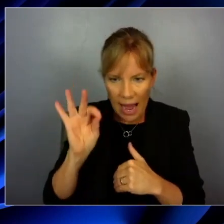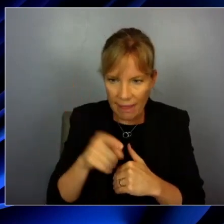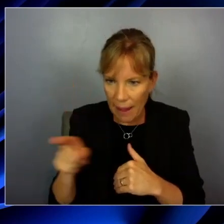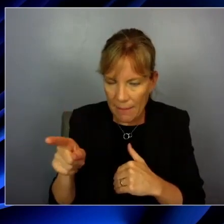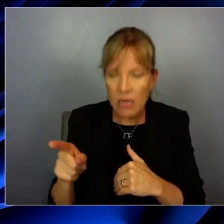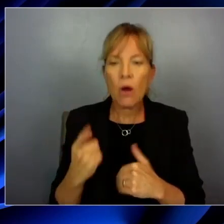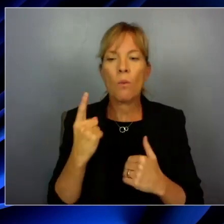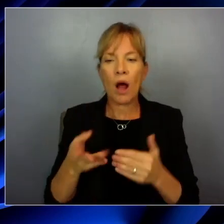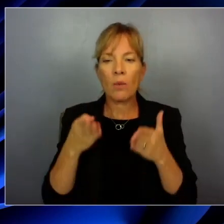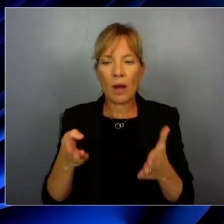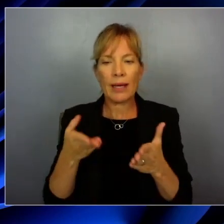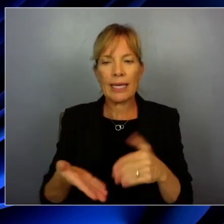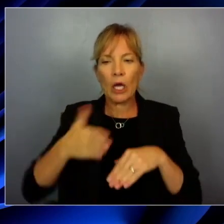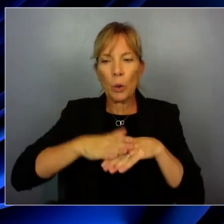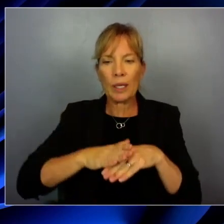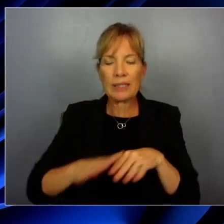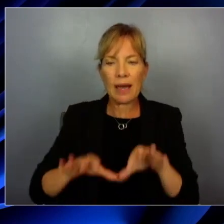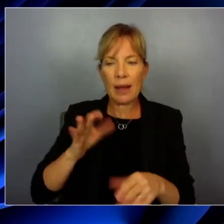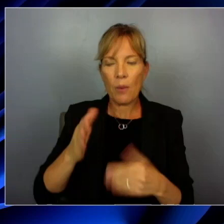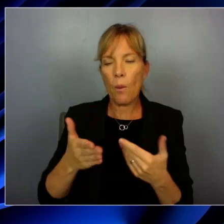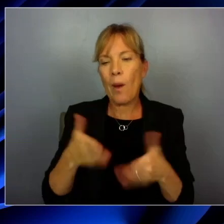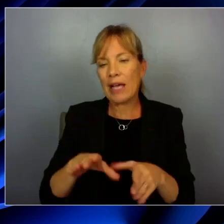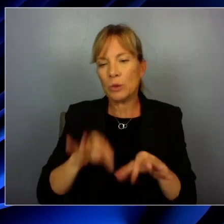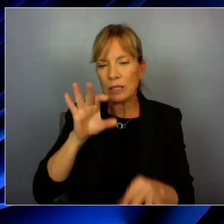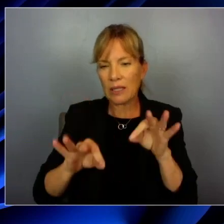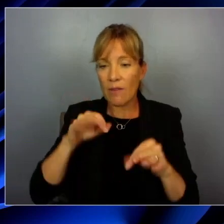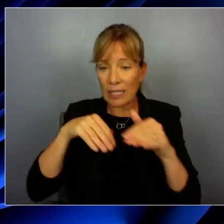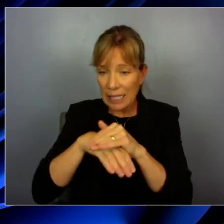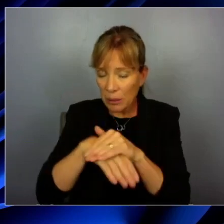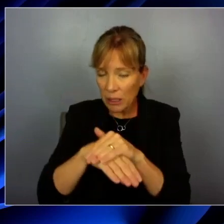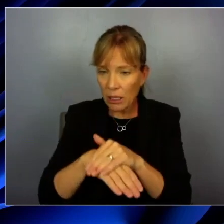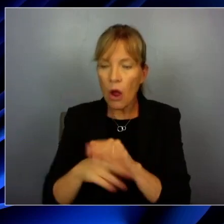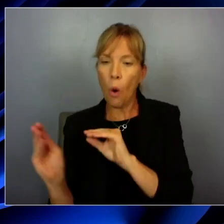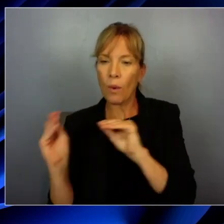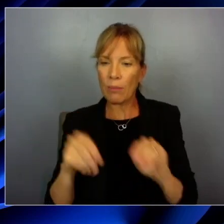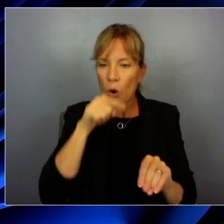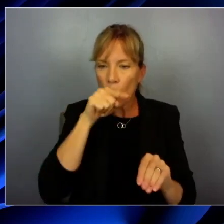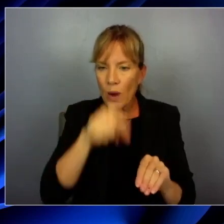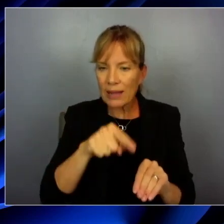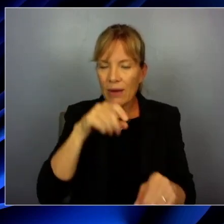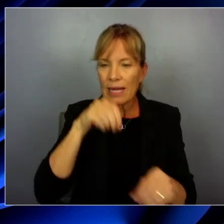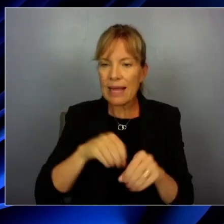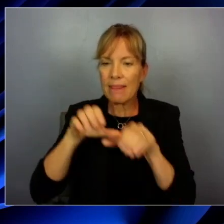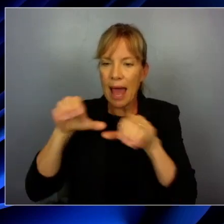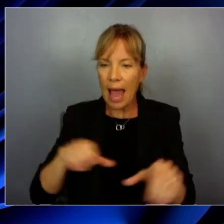Discoverability is by putting this right here inside of the Action Center. And as Hector noted,